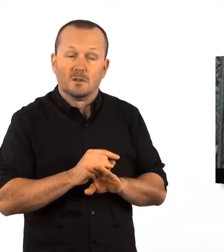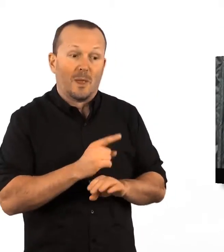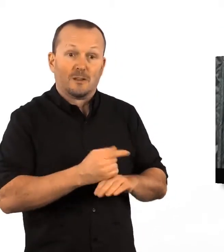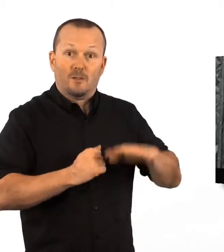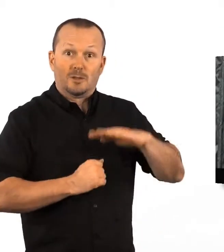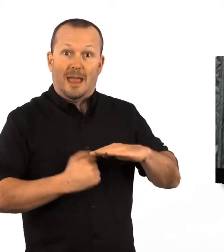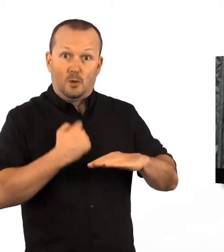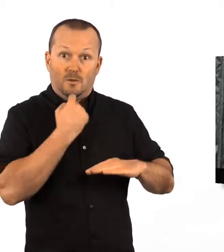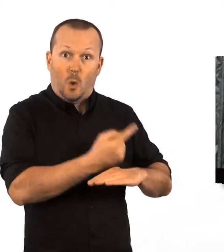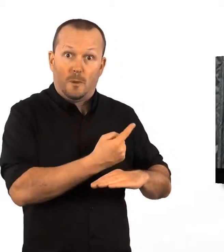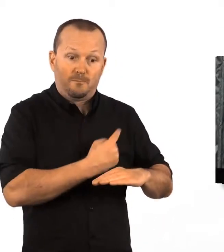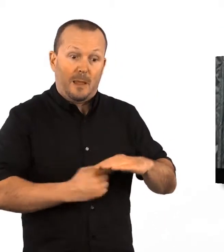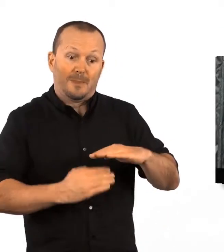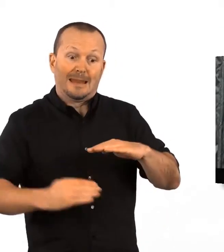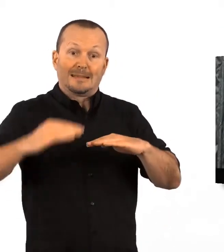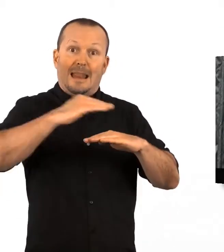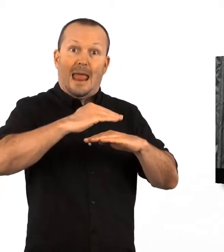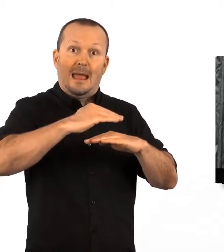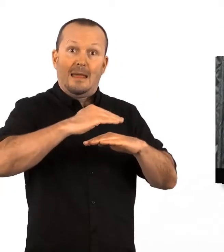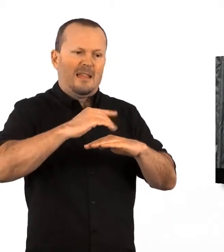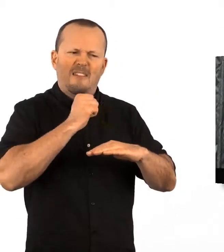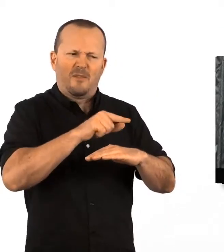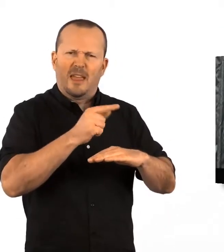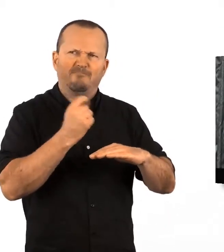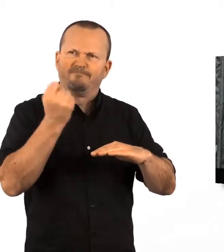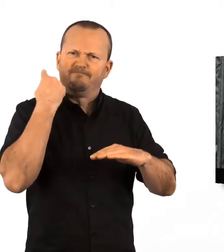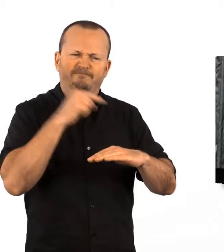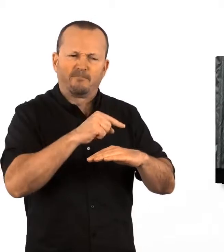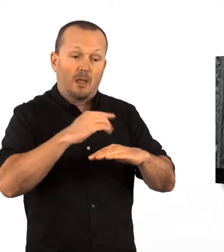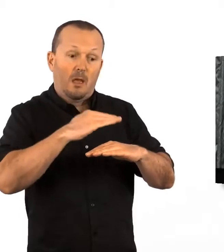using their listening. The next layer of the sandwich is if they haven’t got it you add